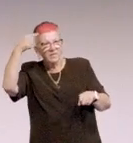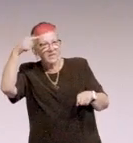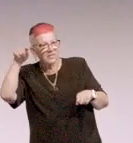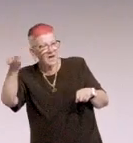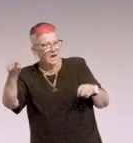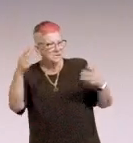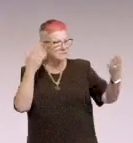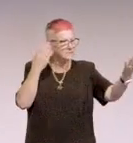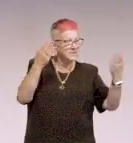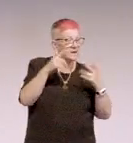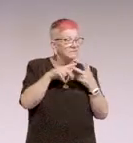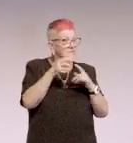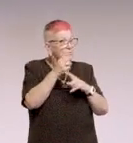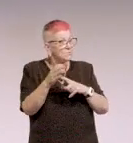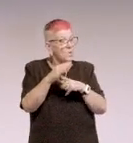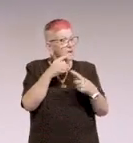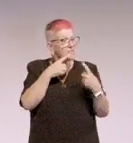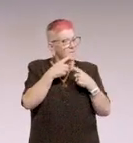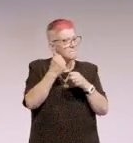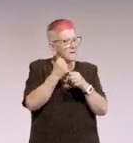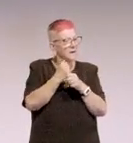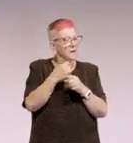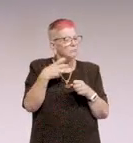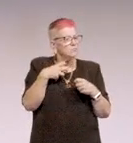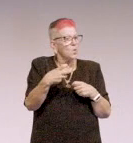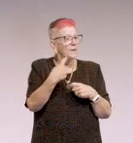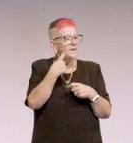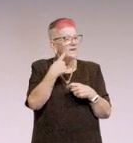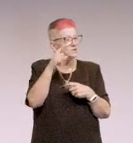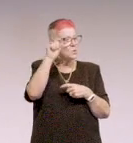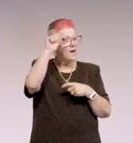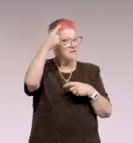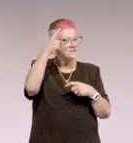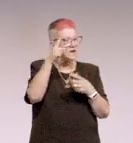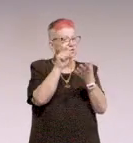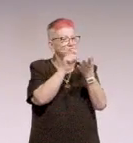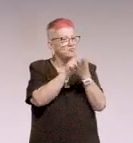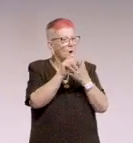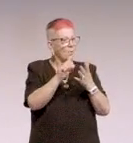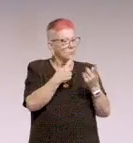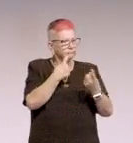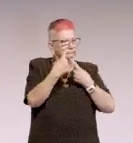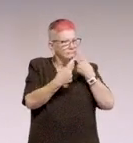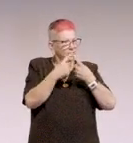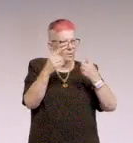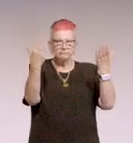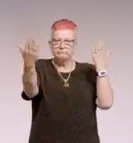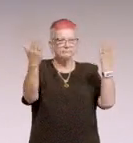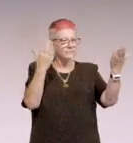If it is critical information, make it understandable by writing what it is describing about.